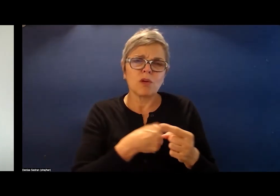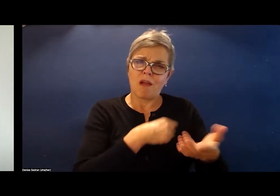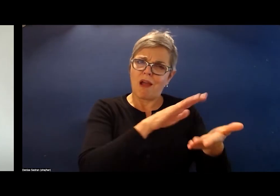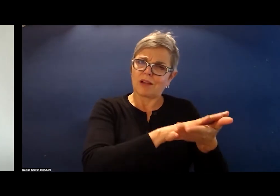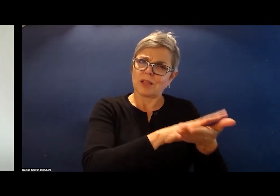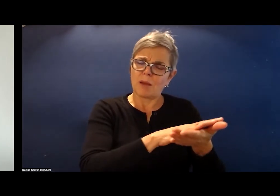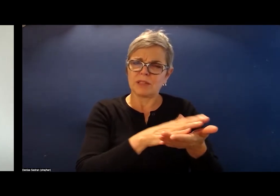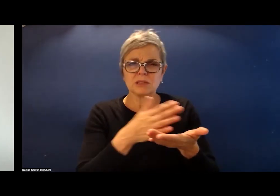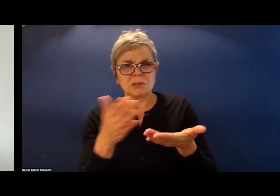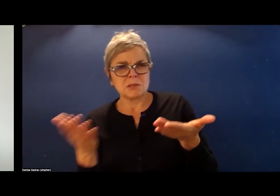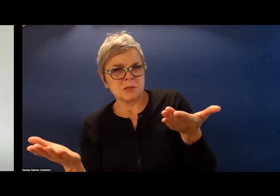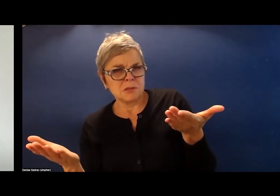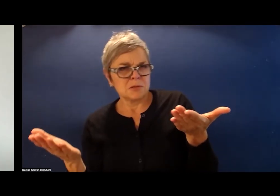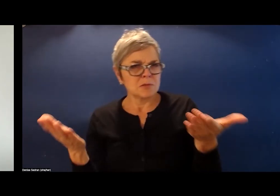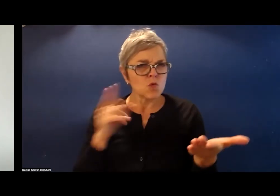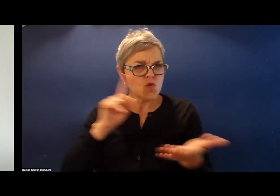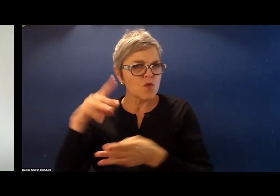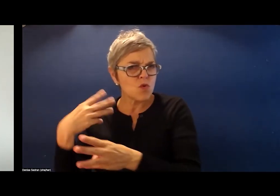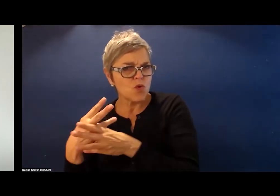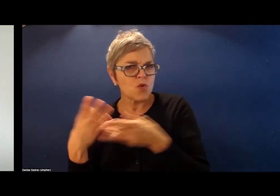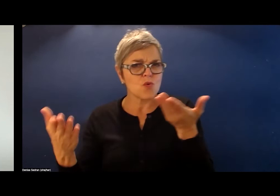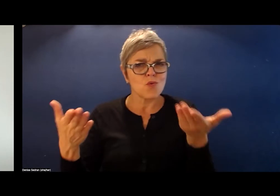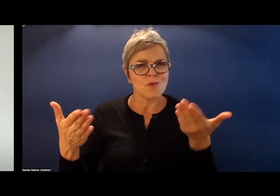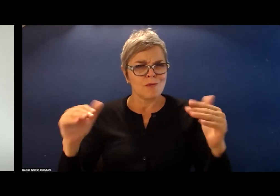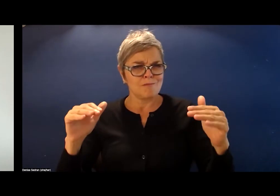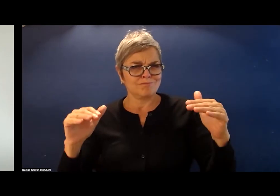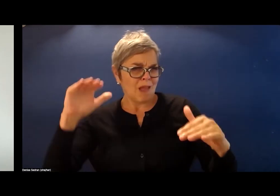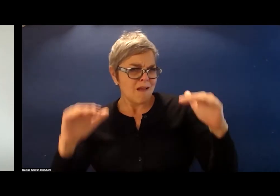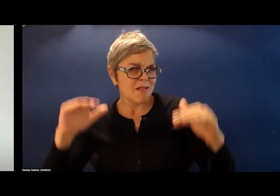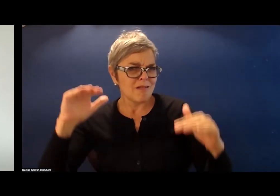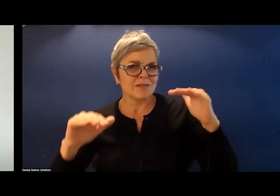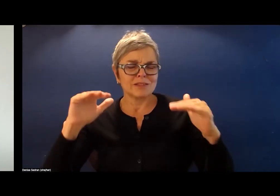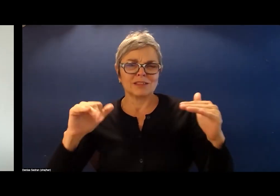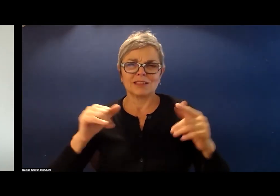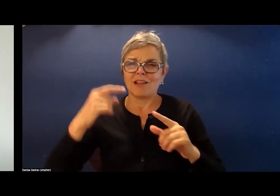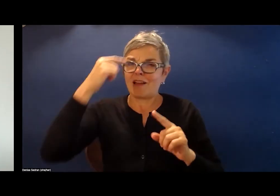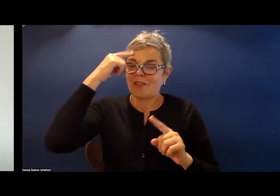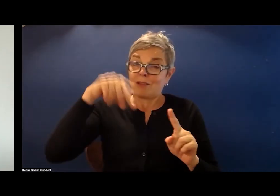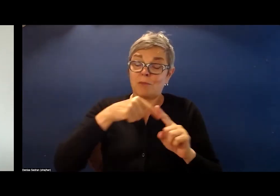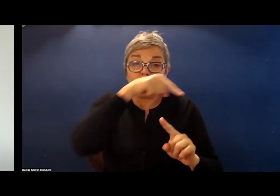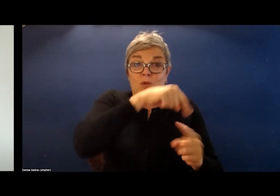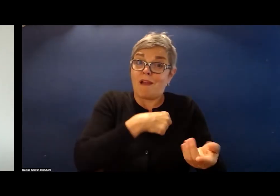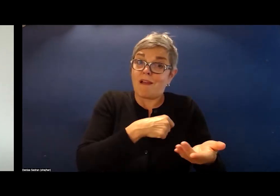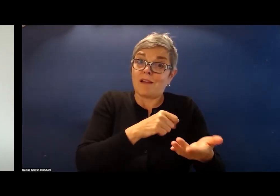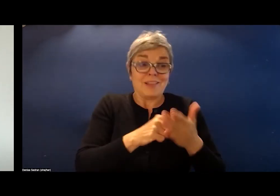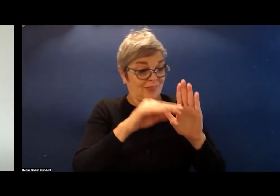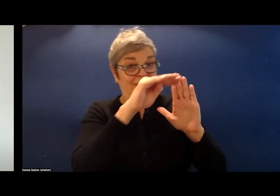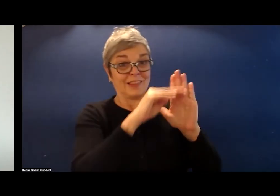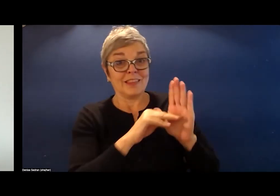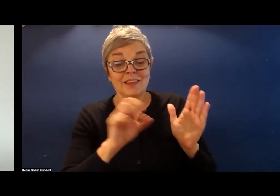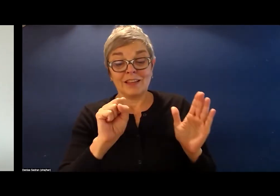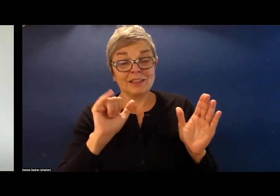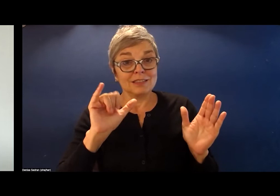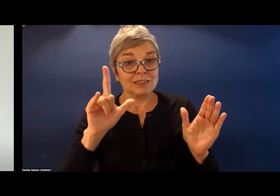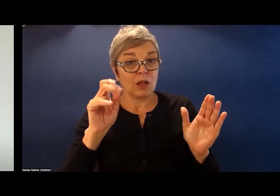And I think so much about even the structure of the syllabus itself as a form of power and control over certain kinds of knowledge